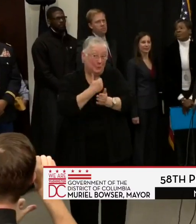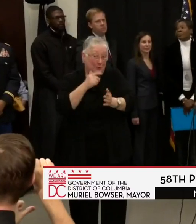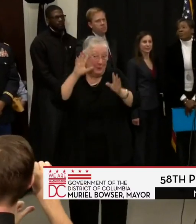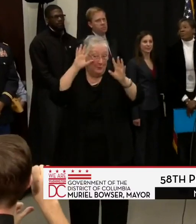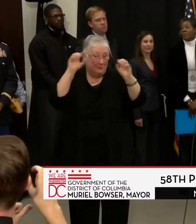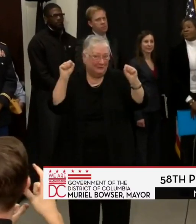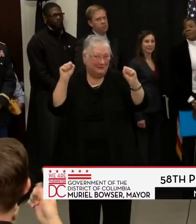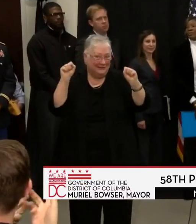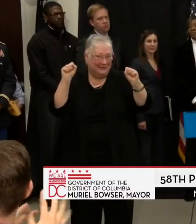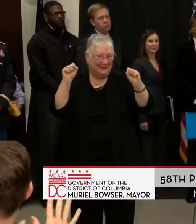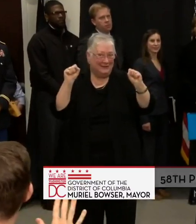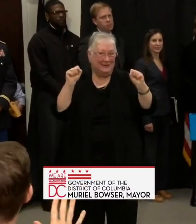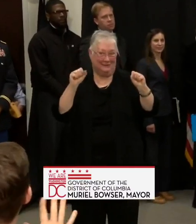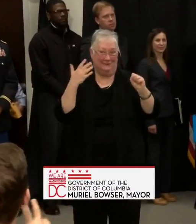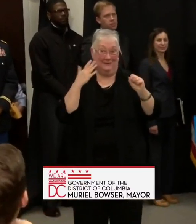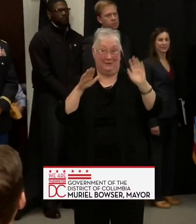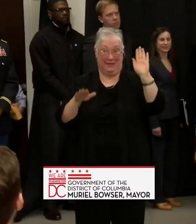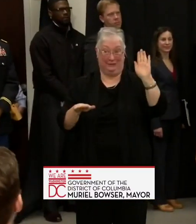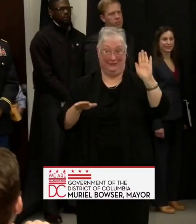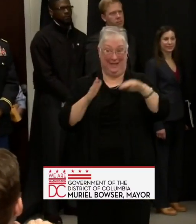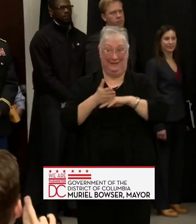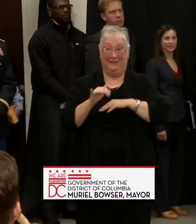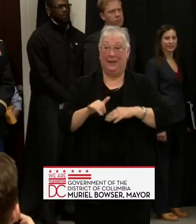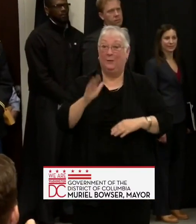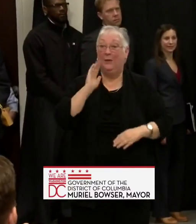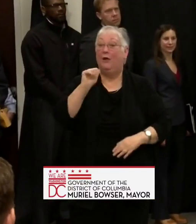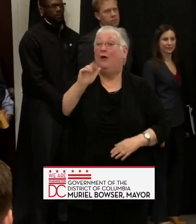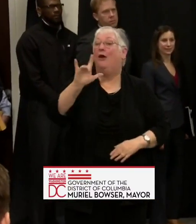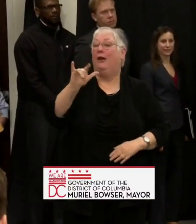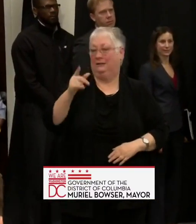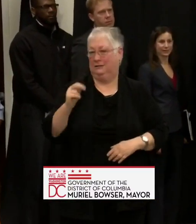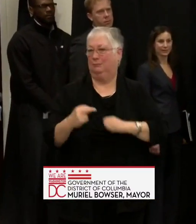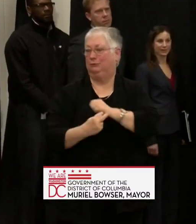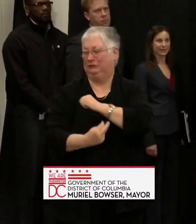MEMORIAL BRIDGE WHICH BELONGS TO THE NATIONAL PARKS SERVICE WHICH